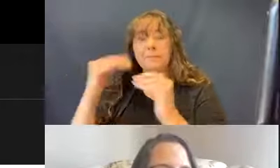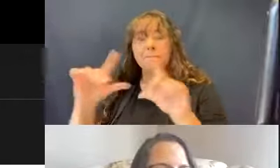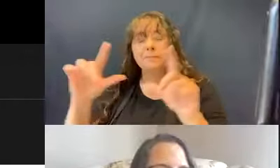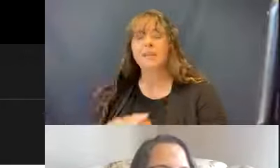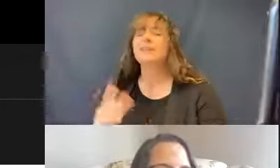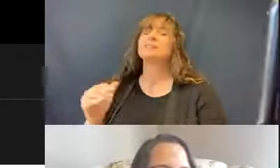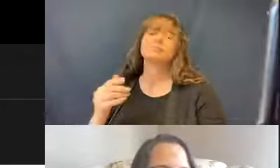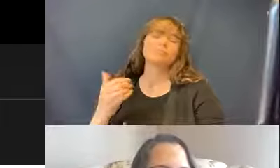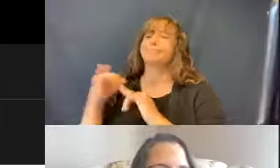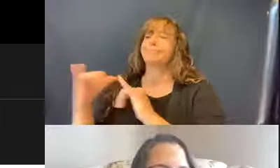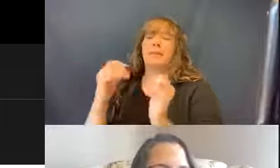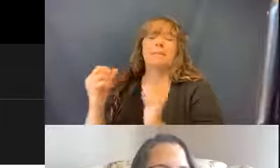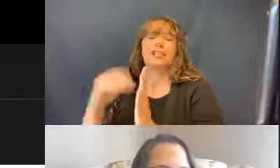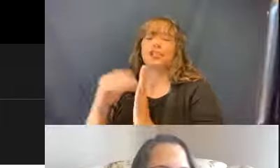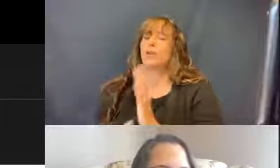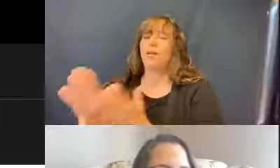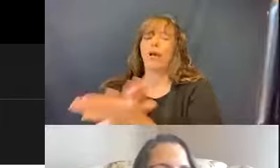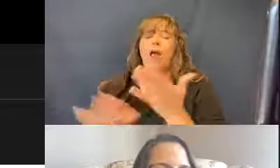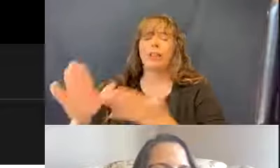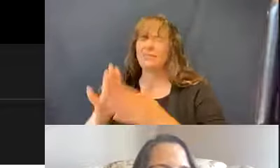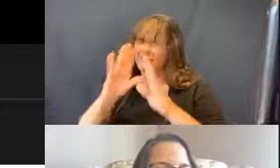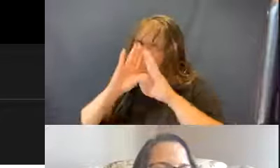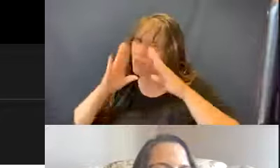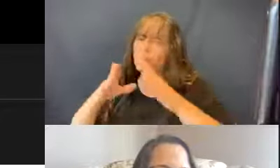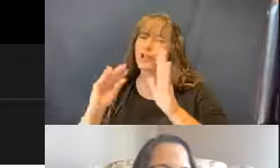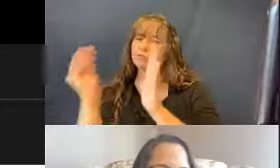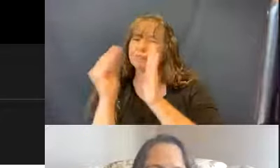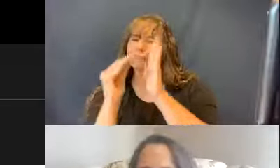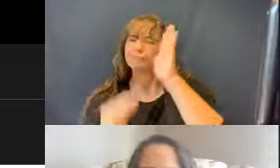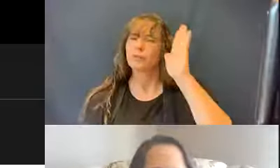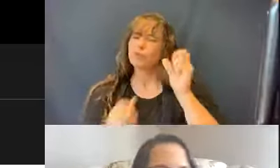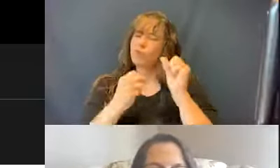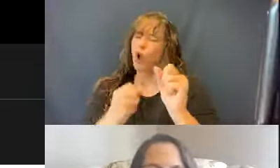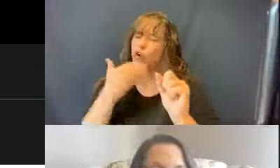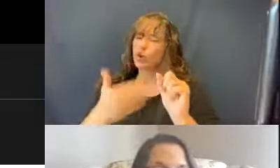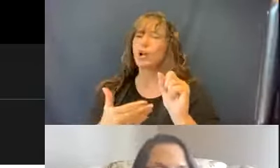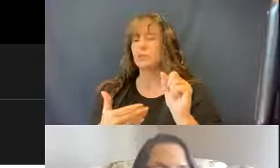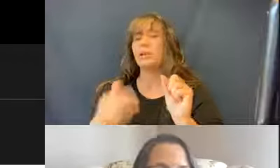I focused on strengthening my vet school application. But in addition to managing being a student